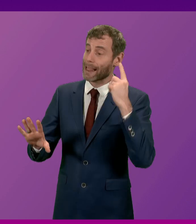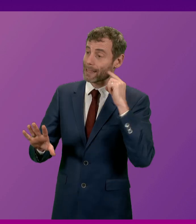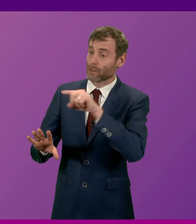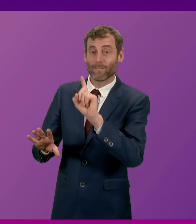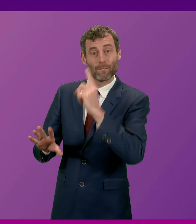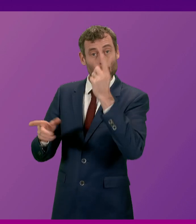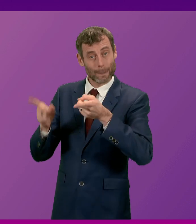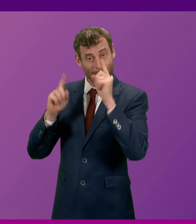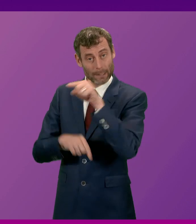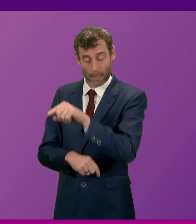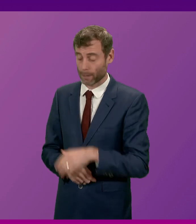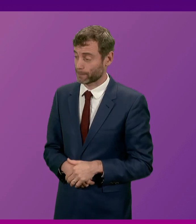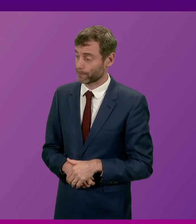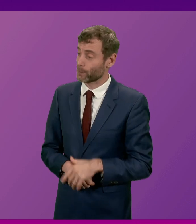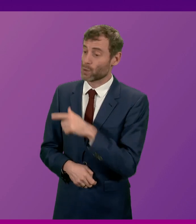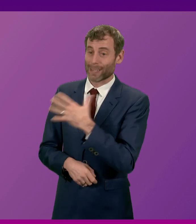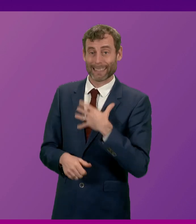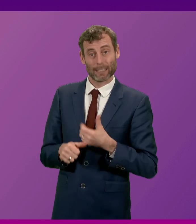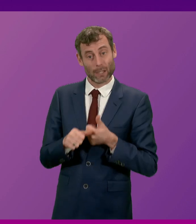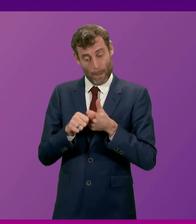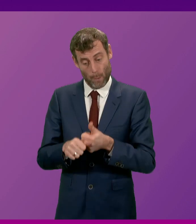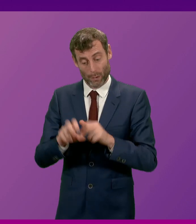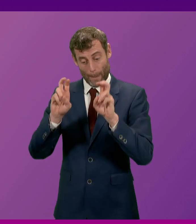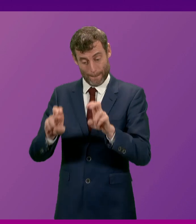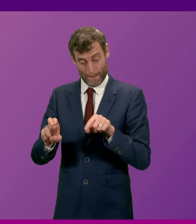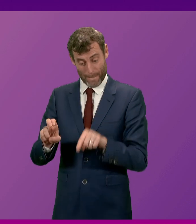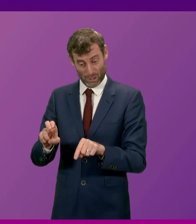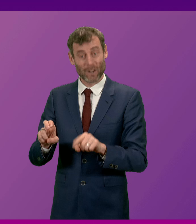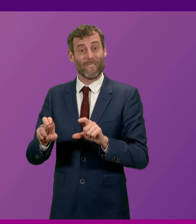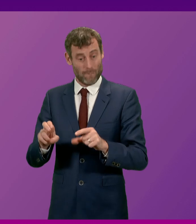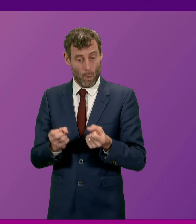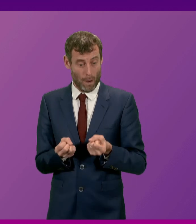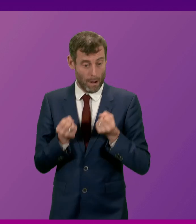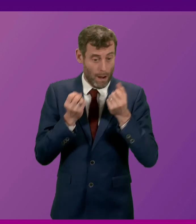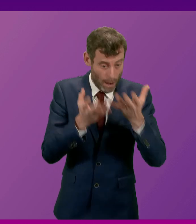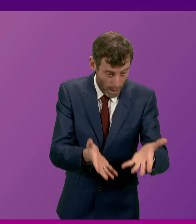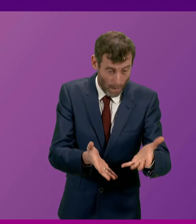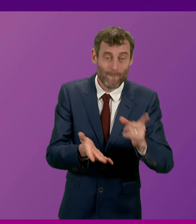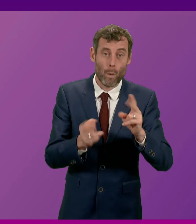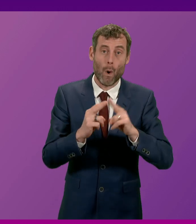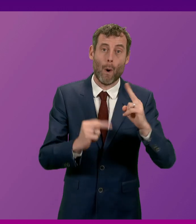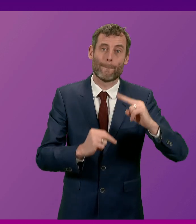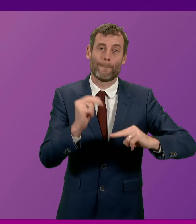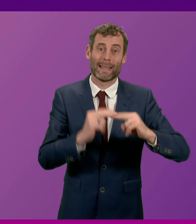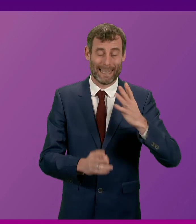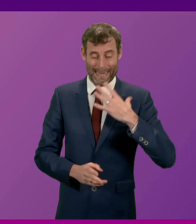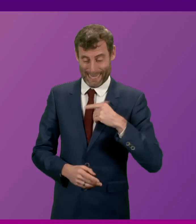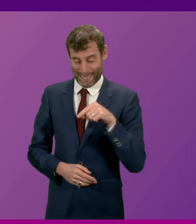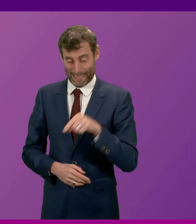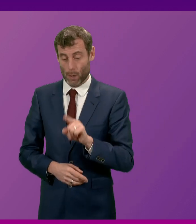That is how homes get built. There has to be public expenditure allocated to